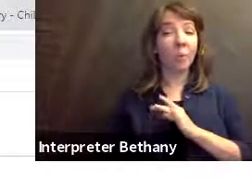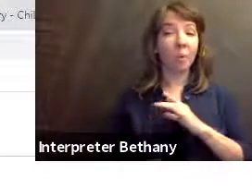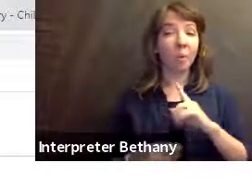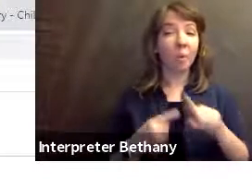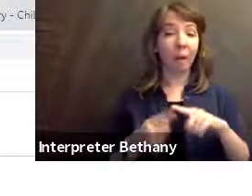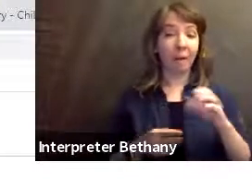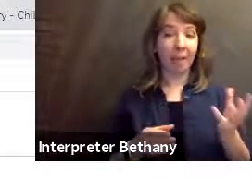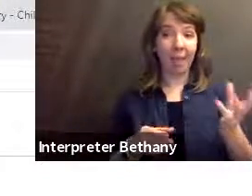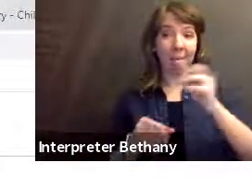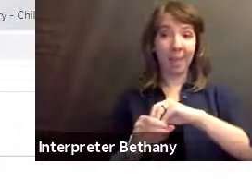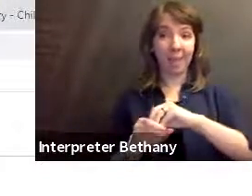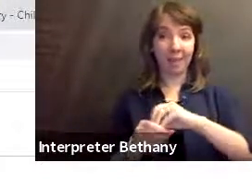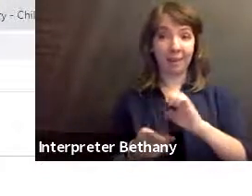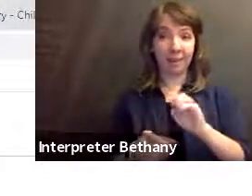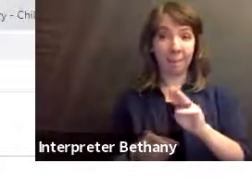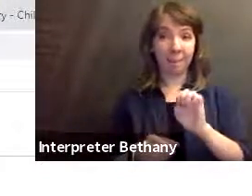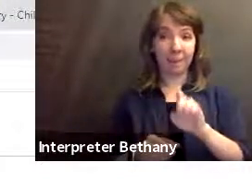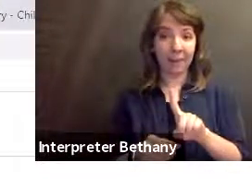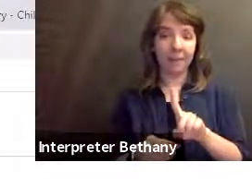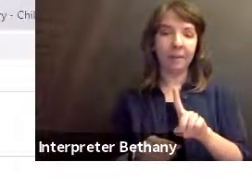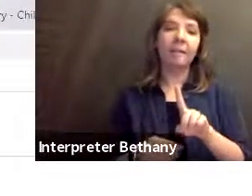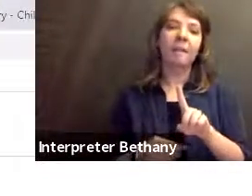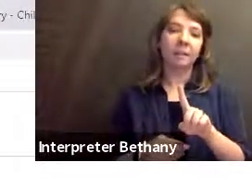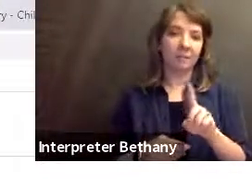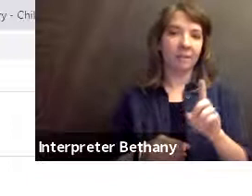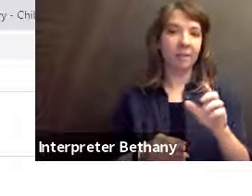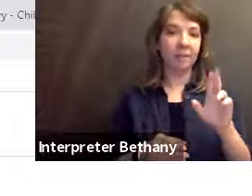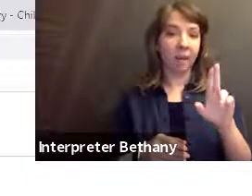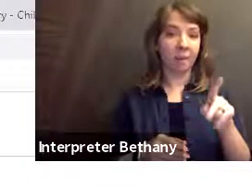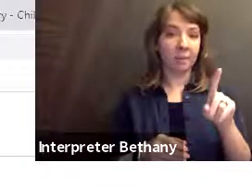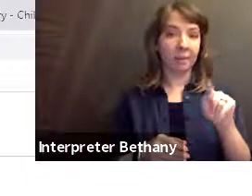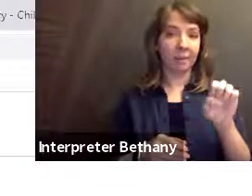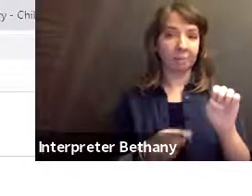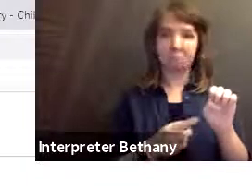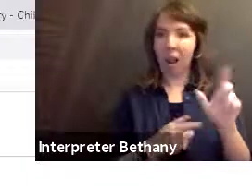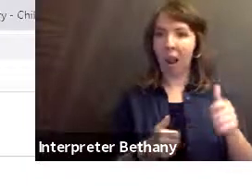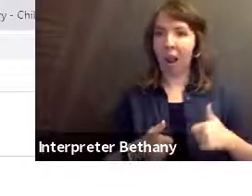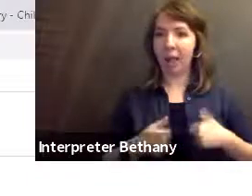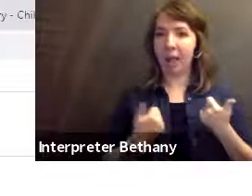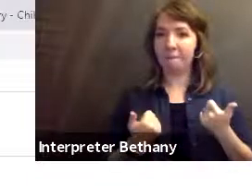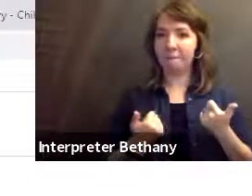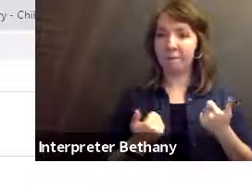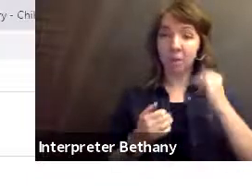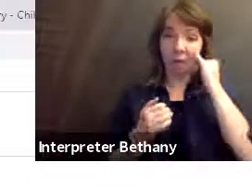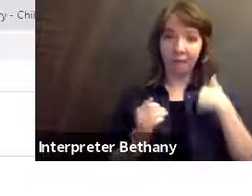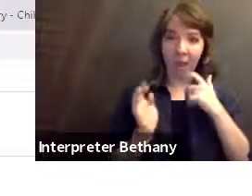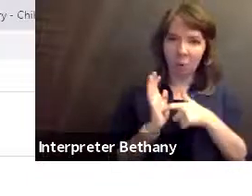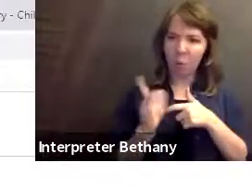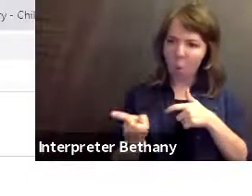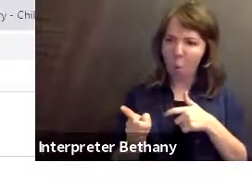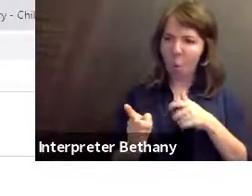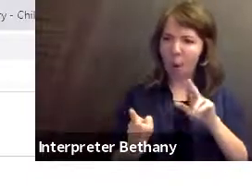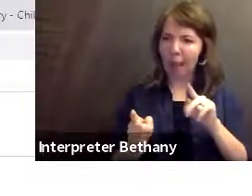Linda Kobashigawa: Into camp. Again, the updates are live. So if I noticed the link to the tech loans guide is broken, so I need to go in and fix it.